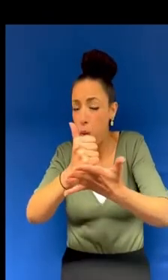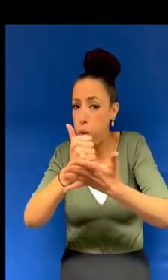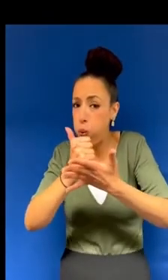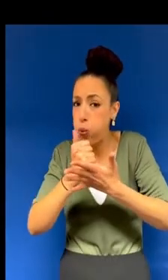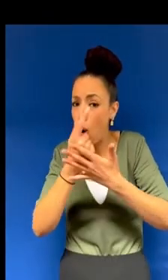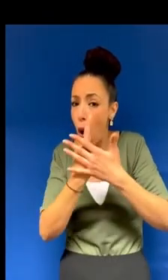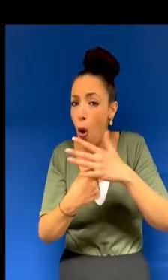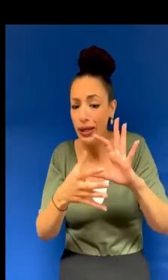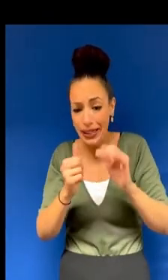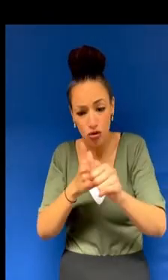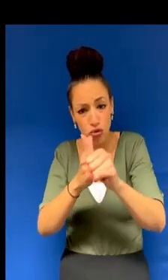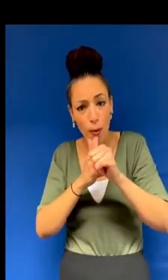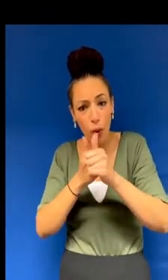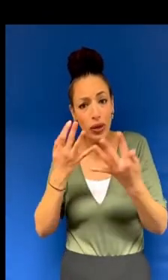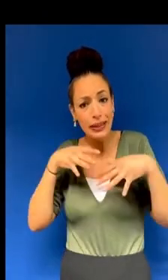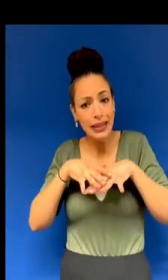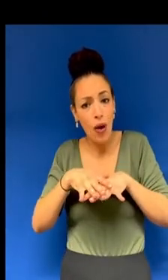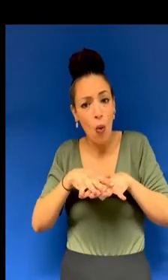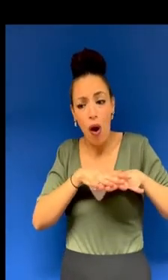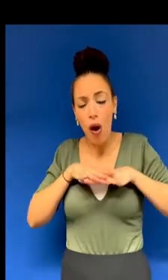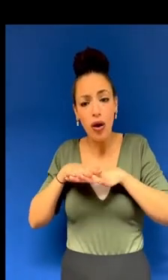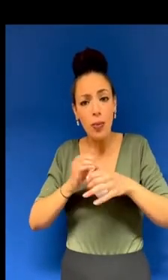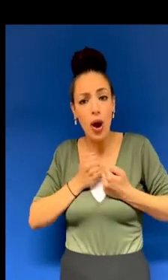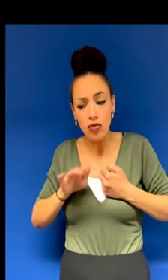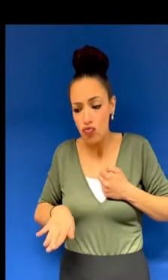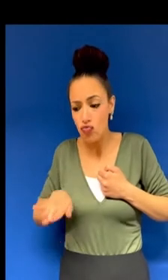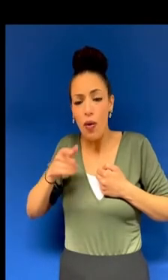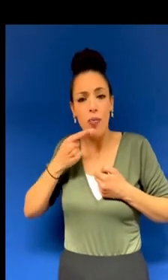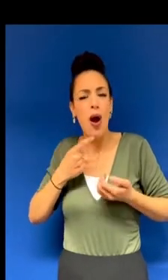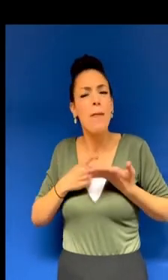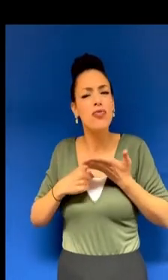which is a service that I access as a young woman. And without which I don't know where I